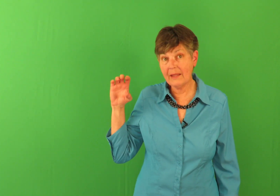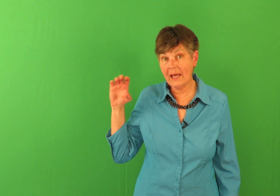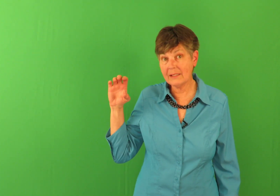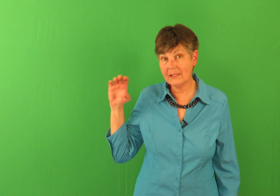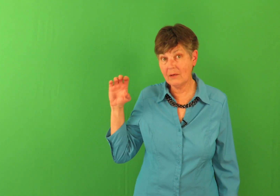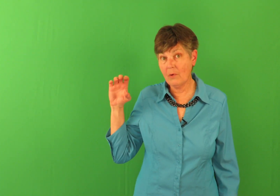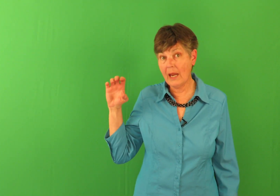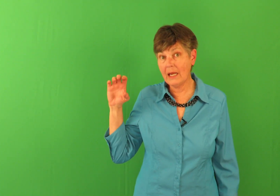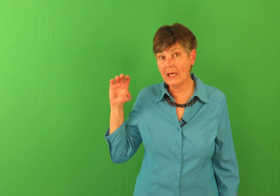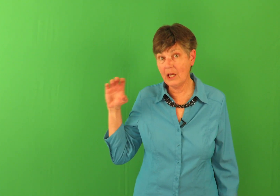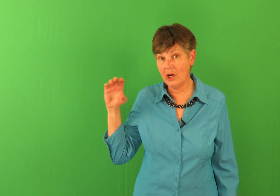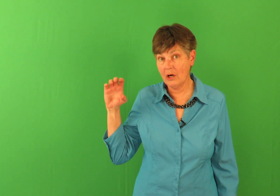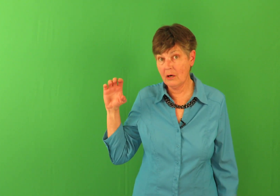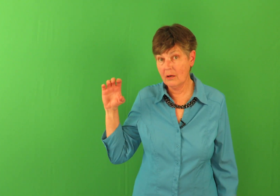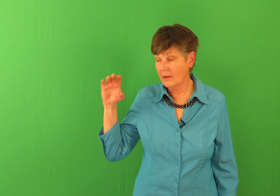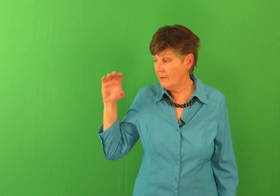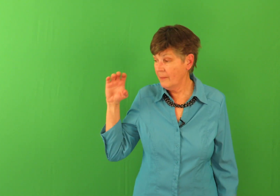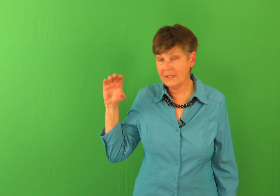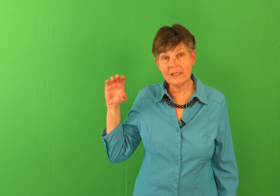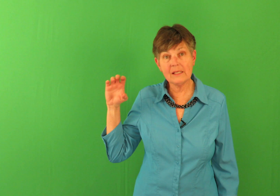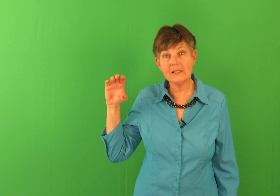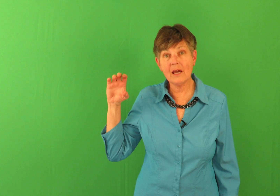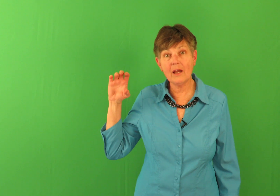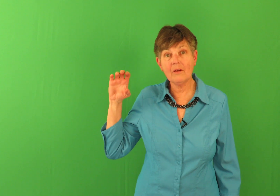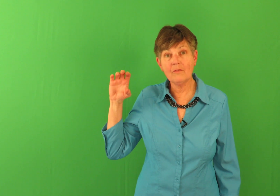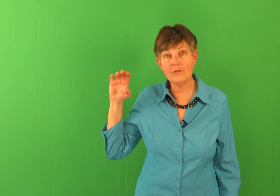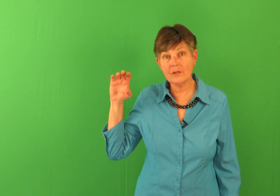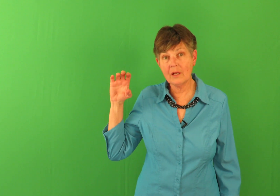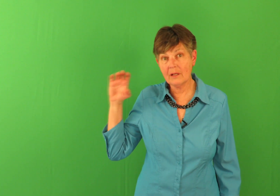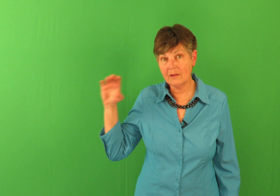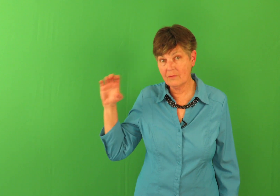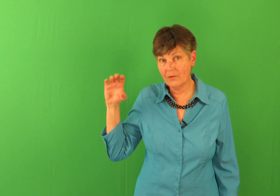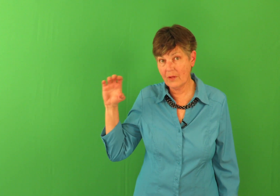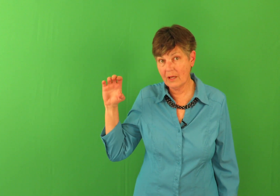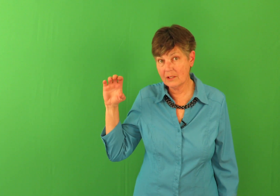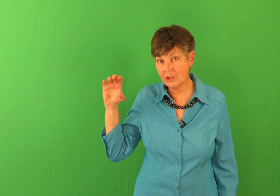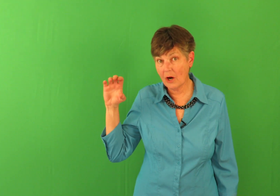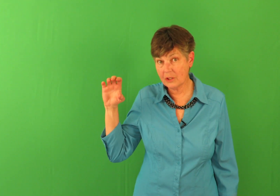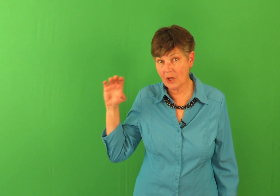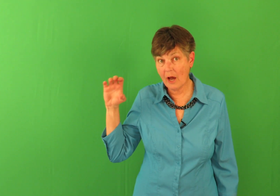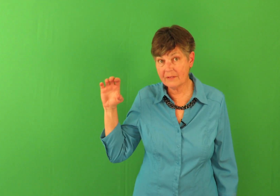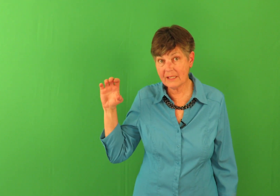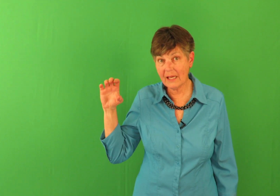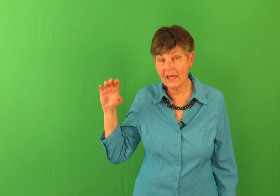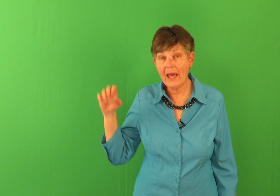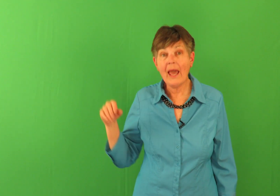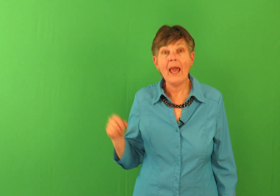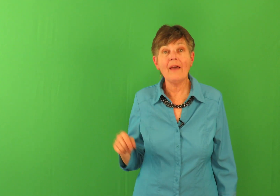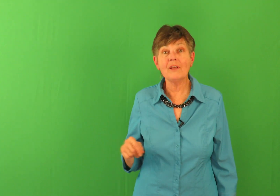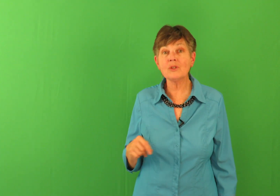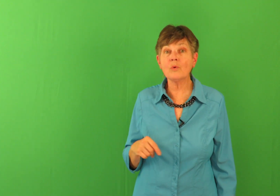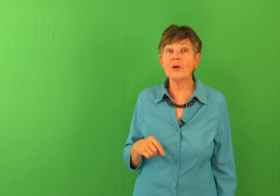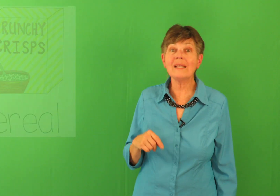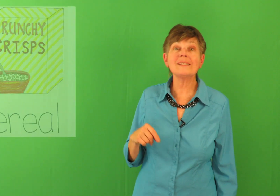that see right here this is a sign for for this are soft C and this word is